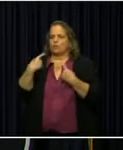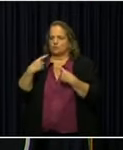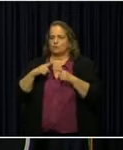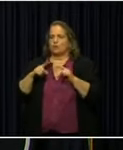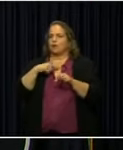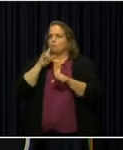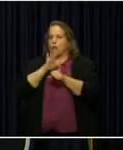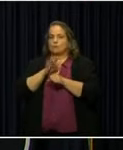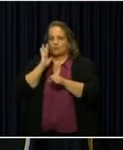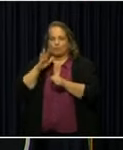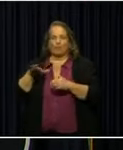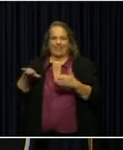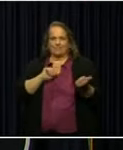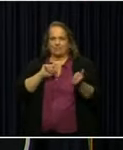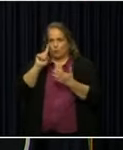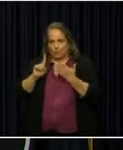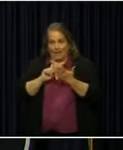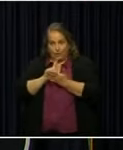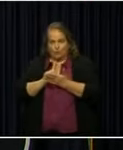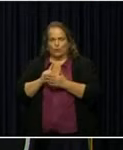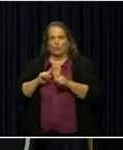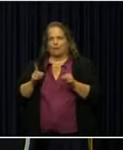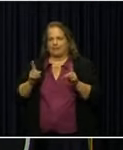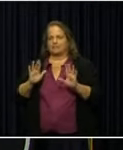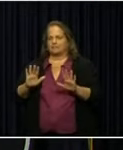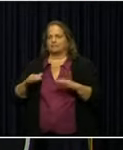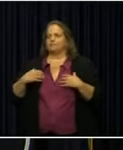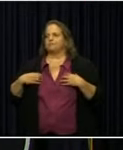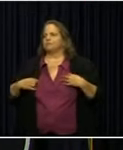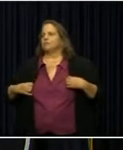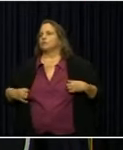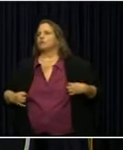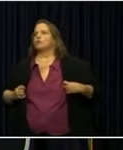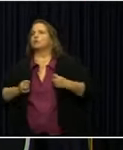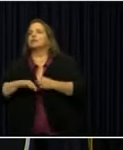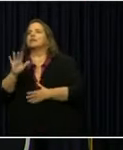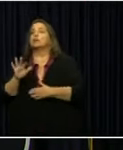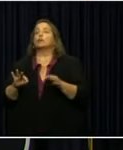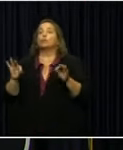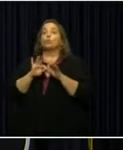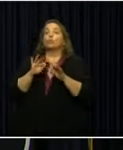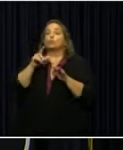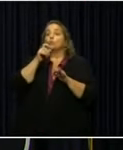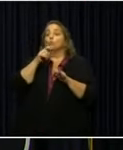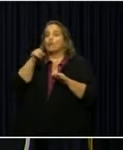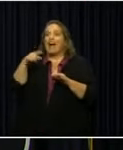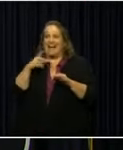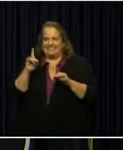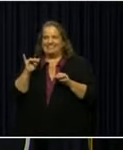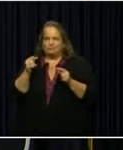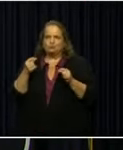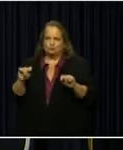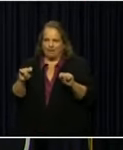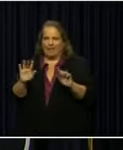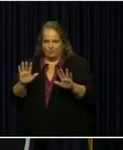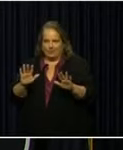I'M GOING TO SAY I DON'T THINK